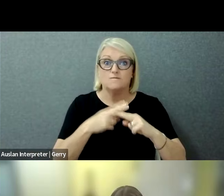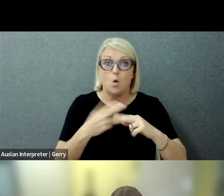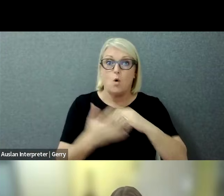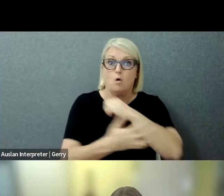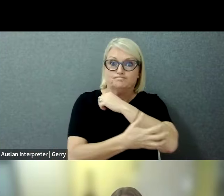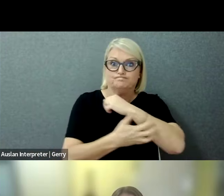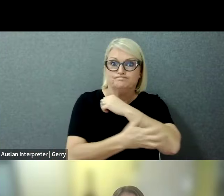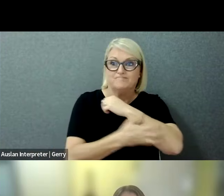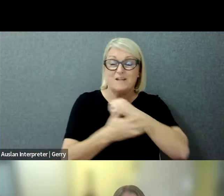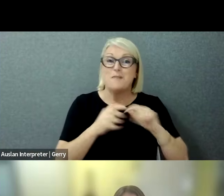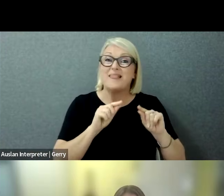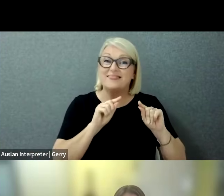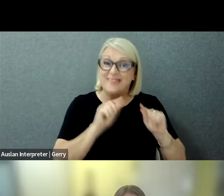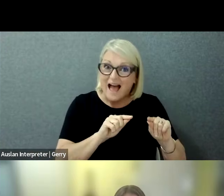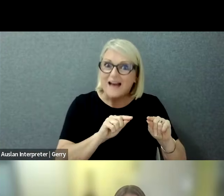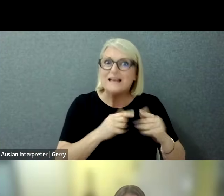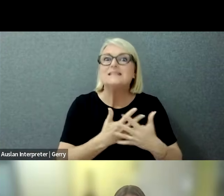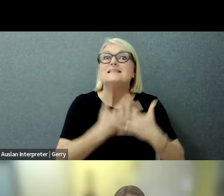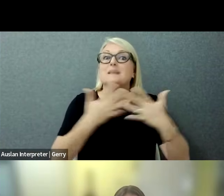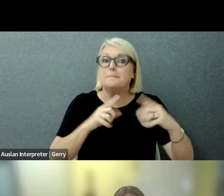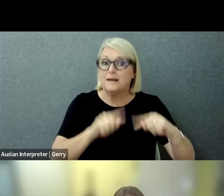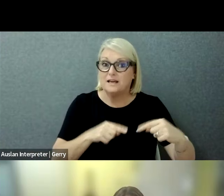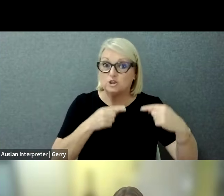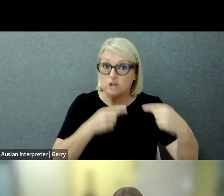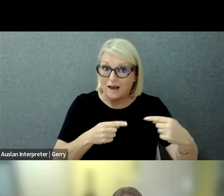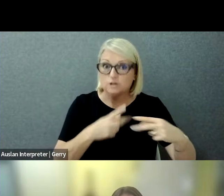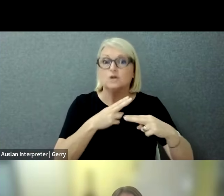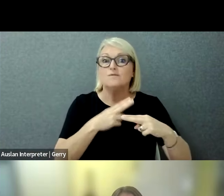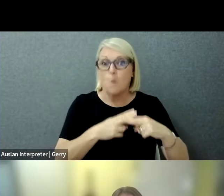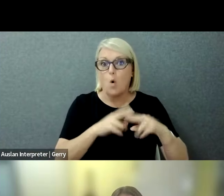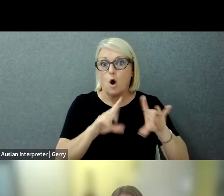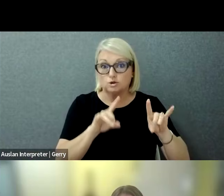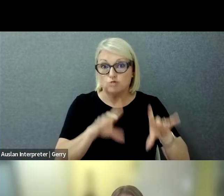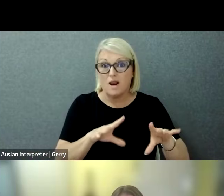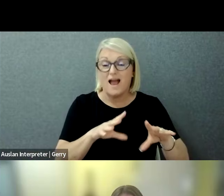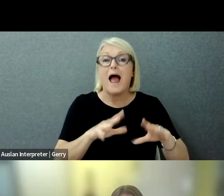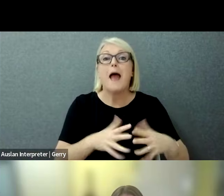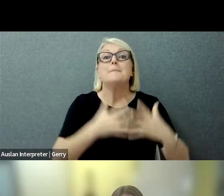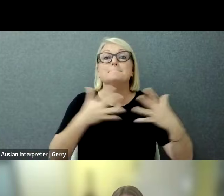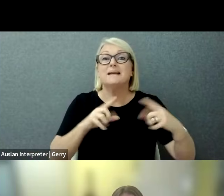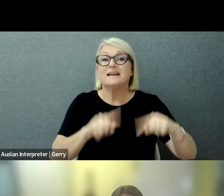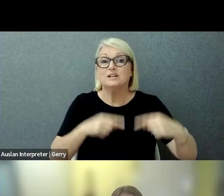challenge for Australia and the absolute challenge for Thriving Kids. And if we don't design whatever